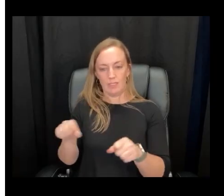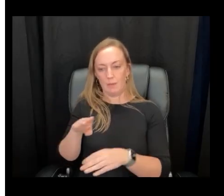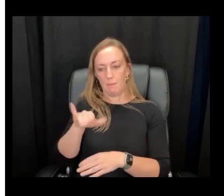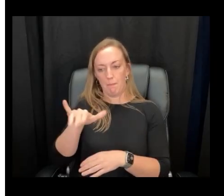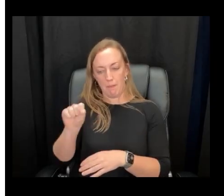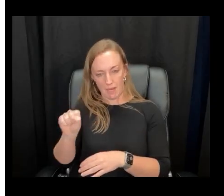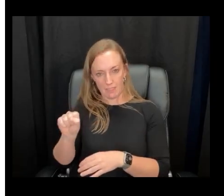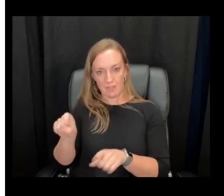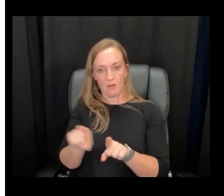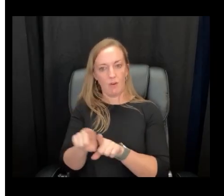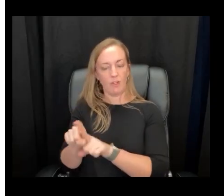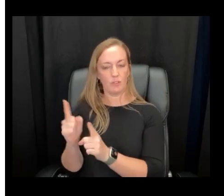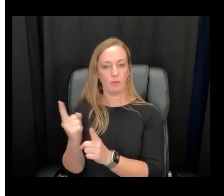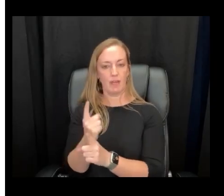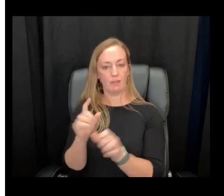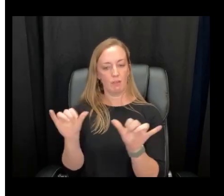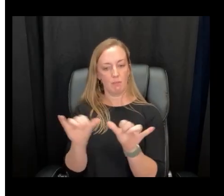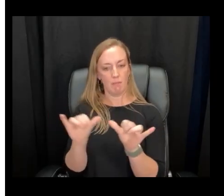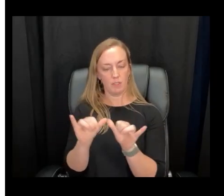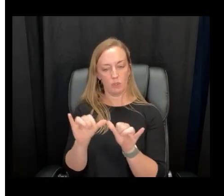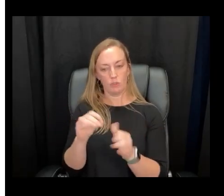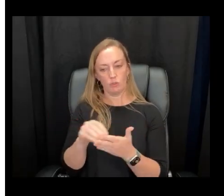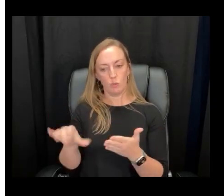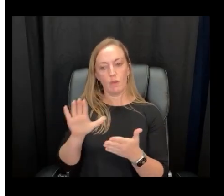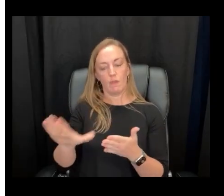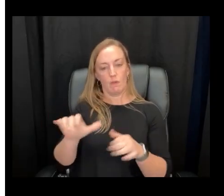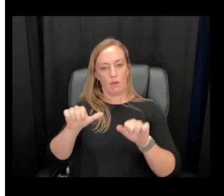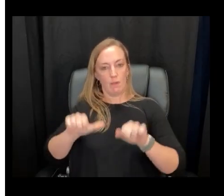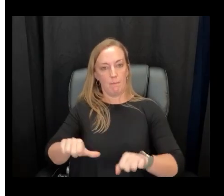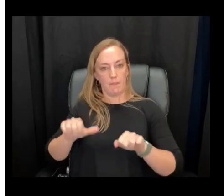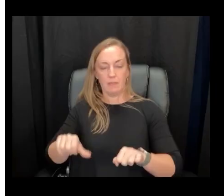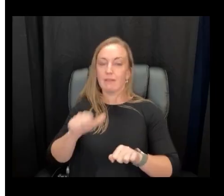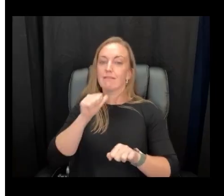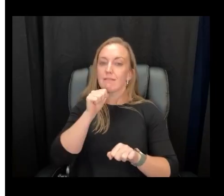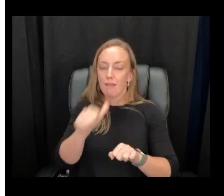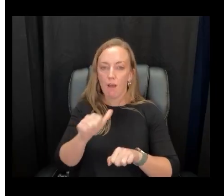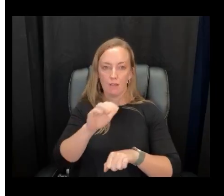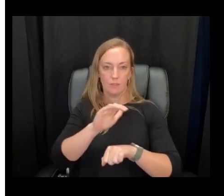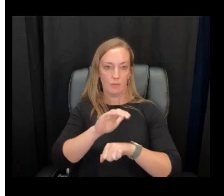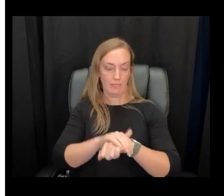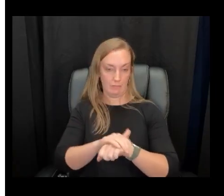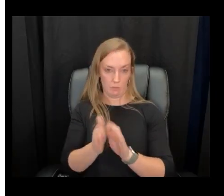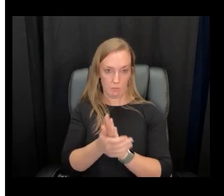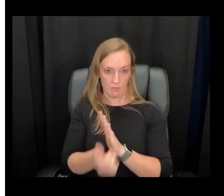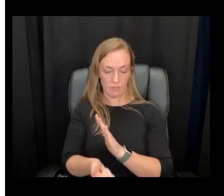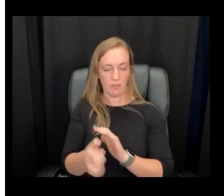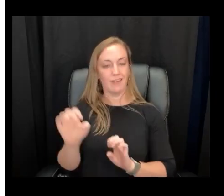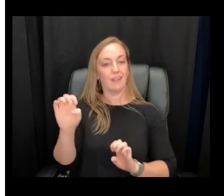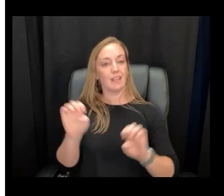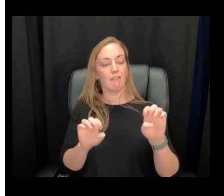and accurately measure the child's abilities, not their English proficiency. Evaluations must rely